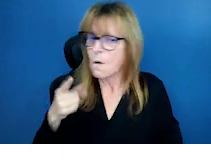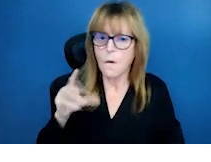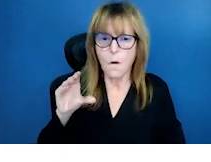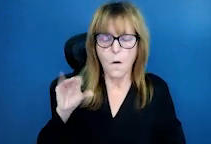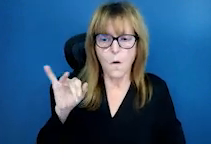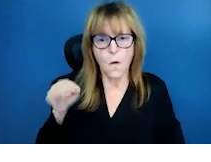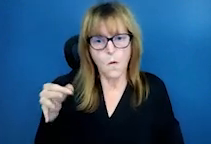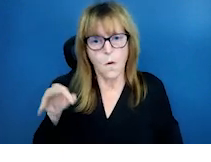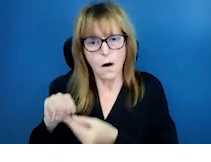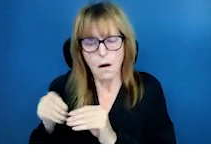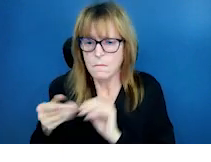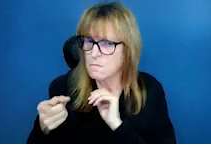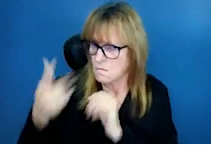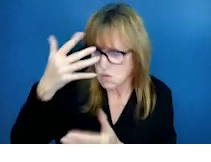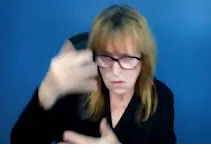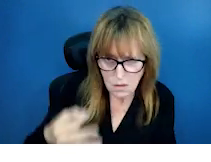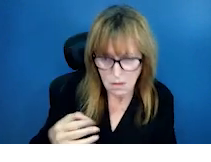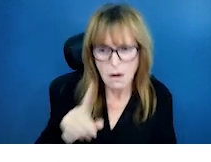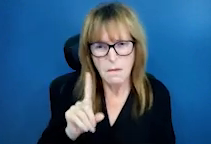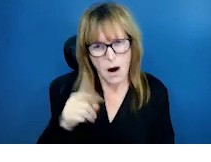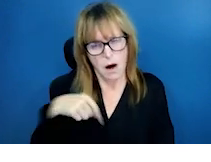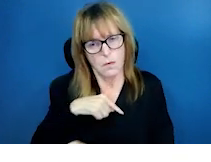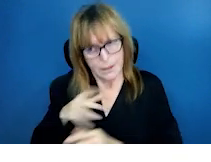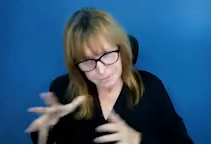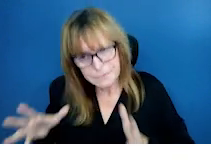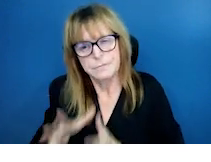it helps improve data collection and reporting within the program.